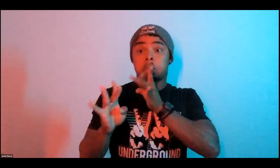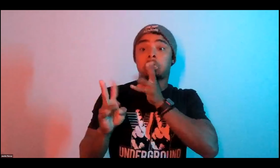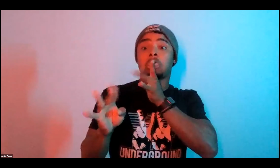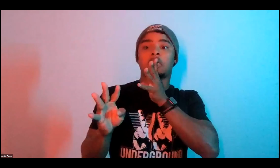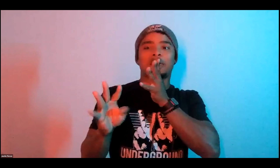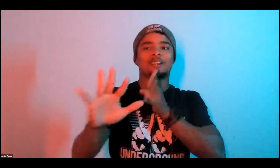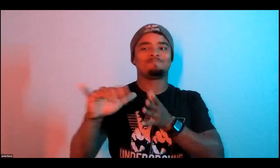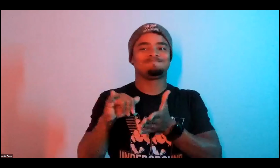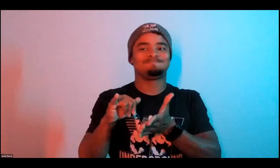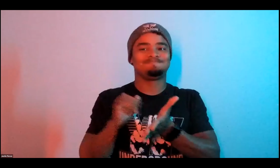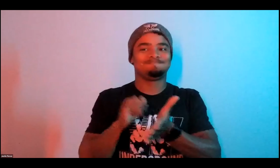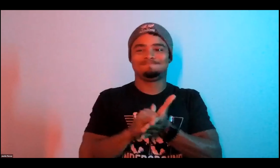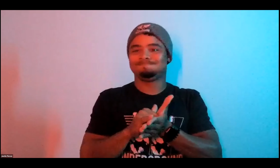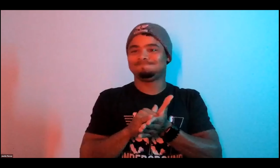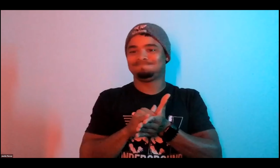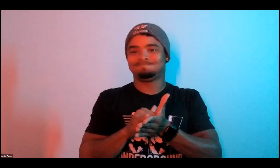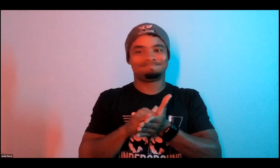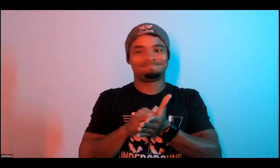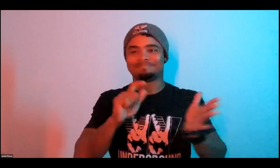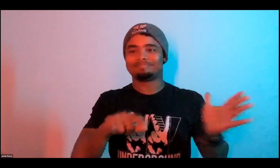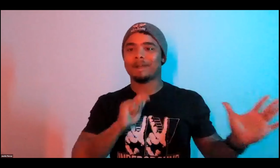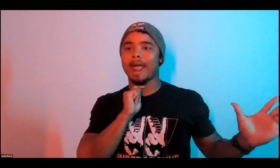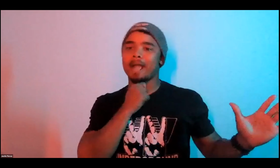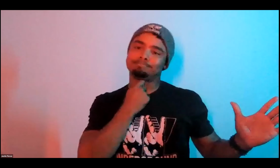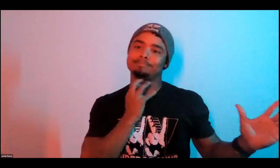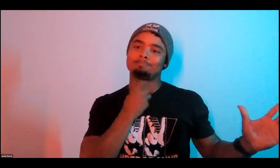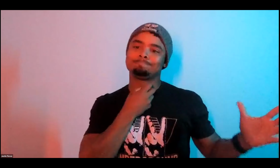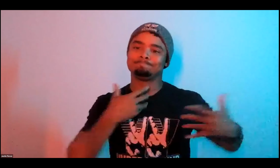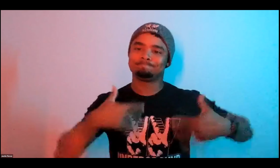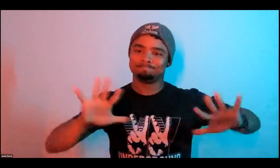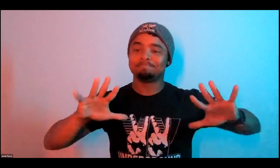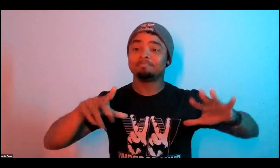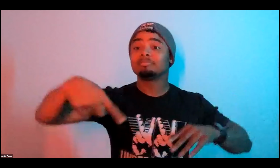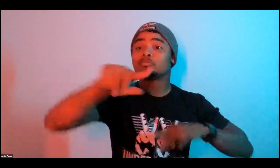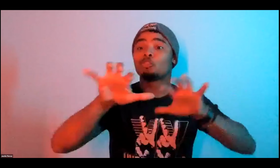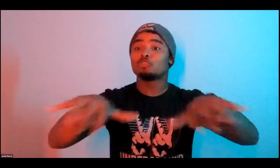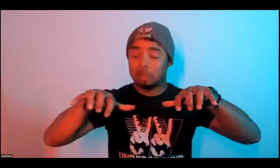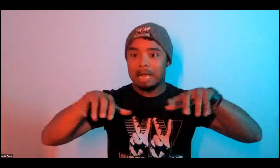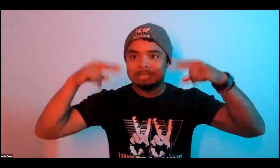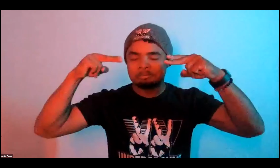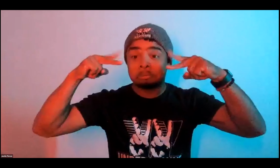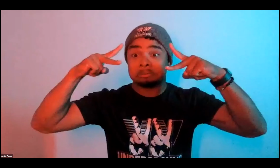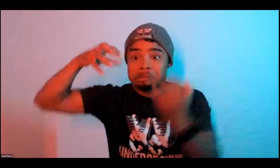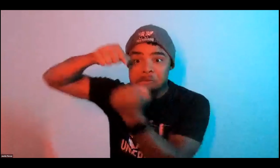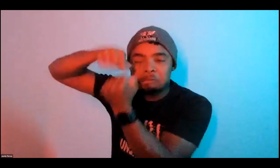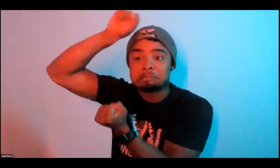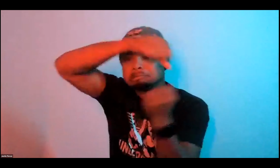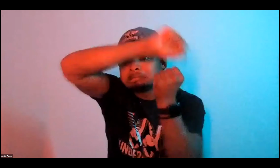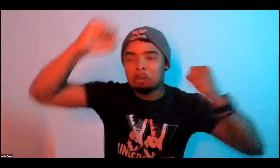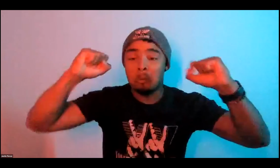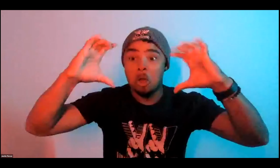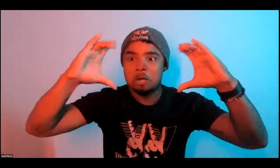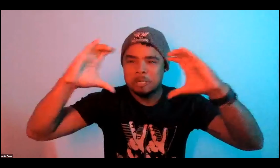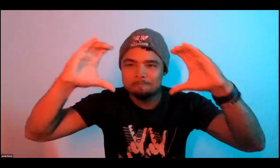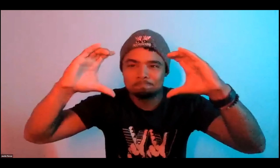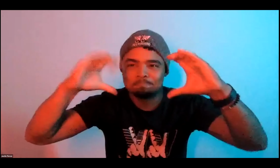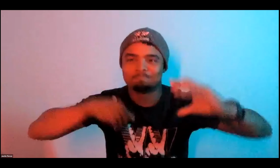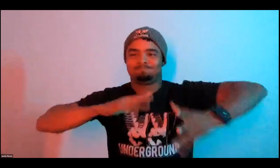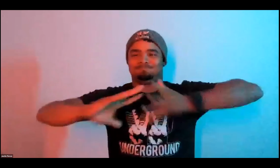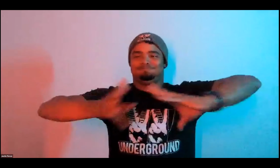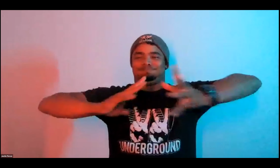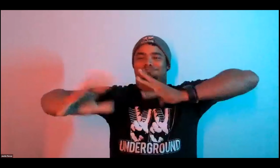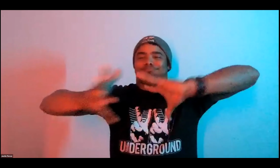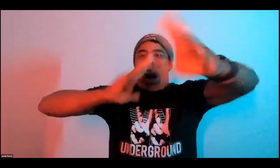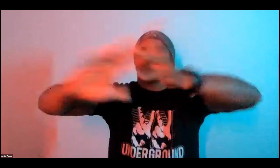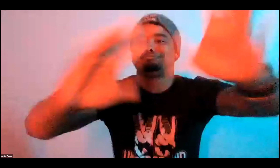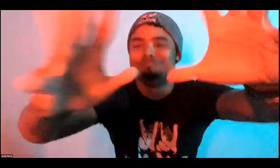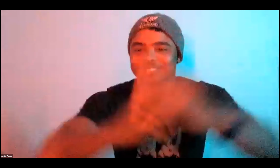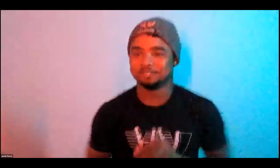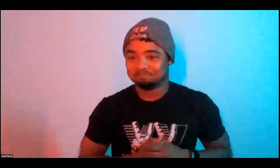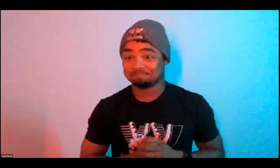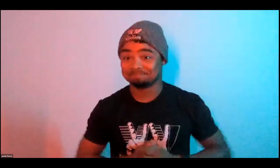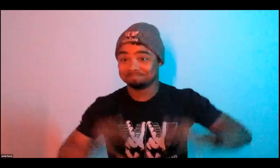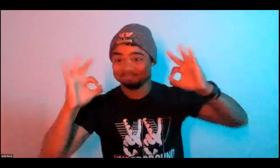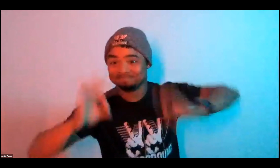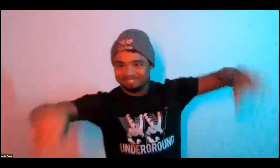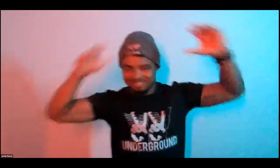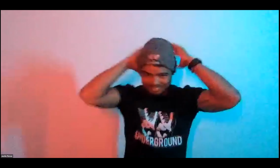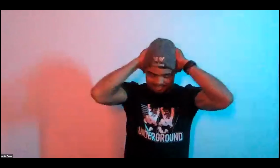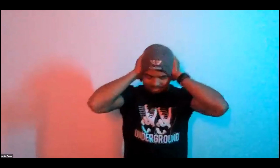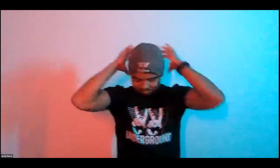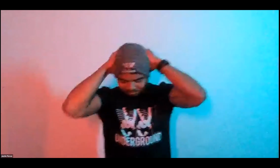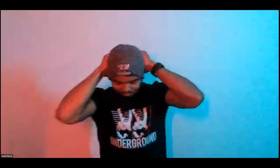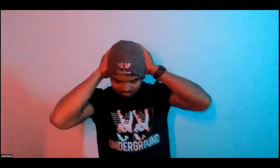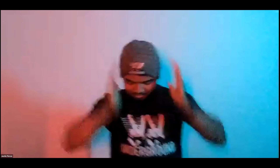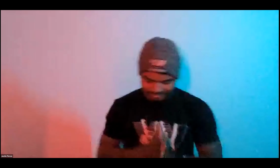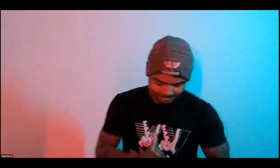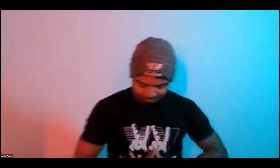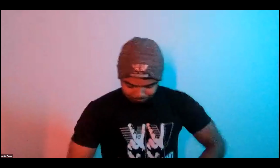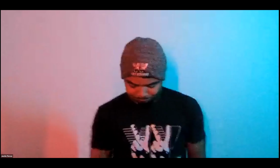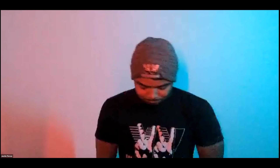The interpreter is not going to speak. They're turning off their voice, and then you just watch. And I'll be using gestures in my story.